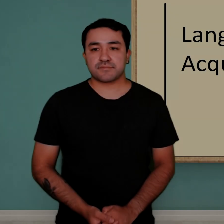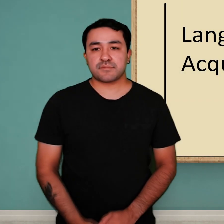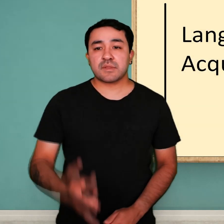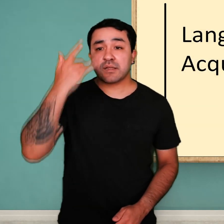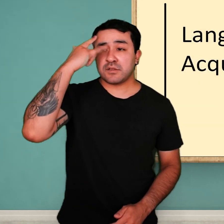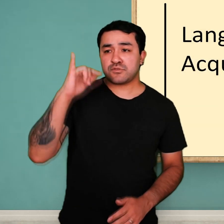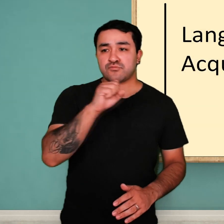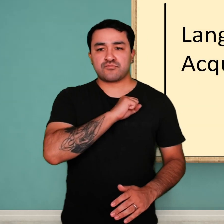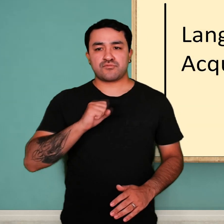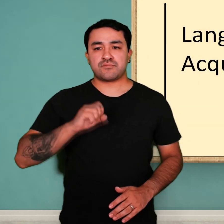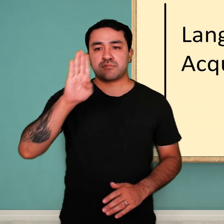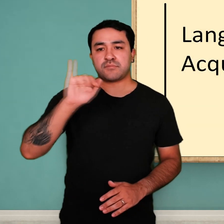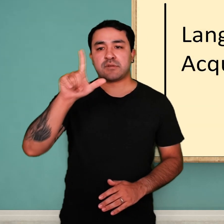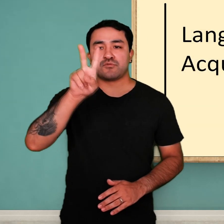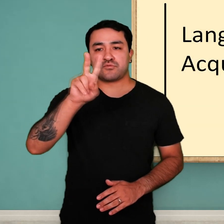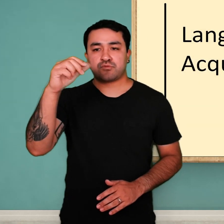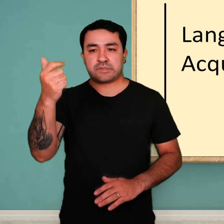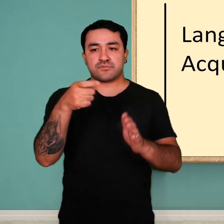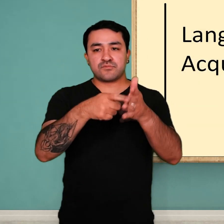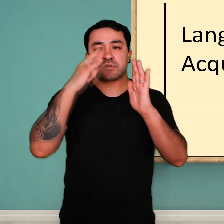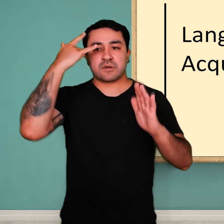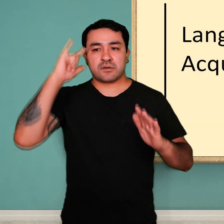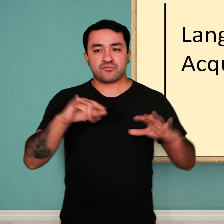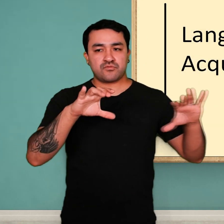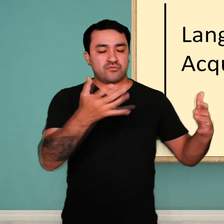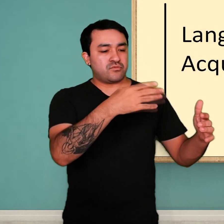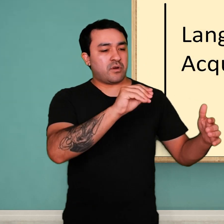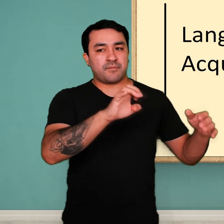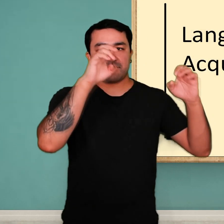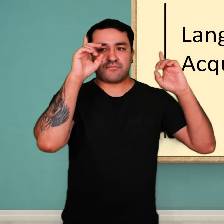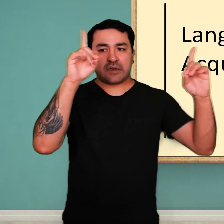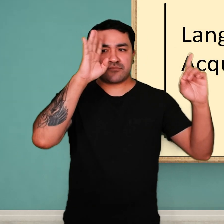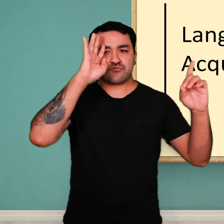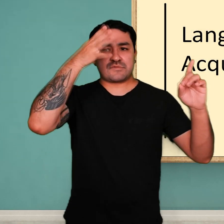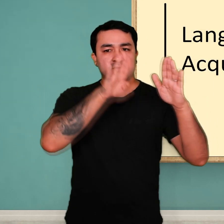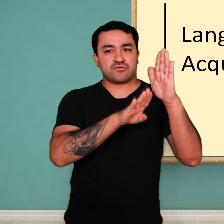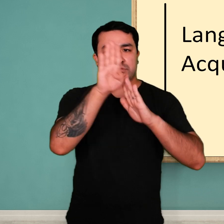Senate Bill 210 required the California Department of Education to create benchmarks